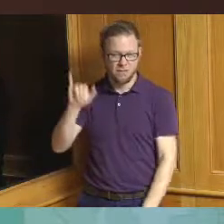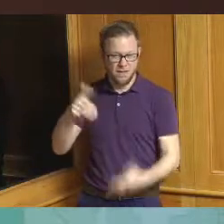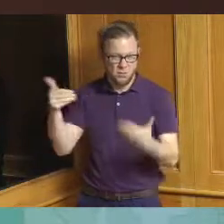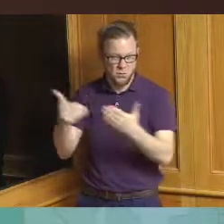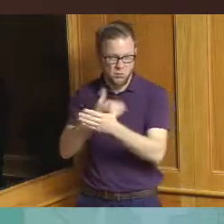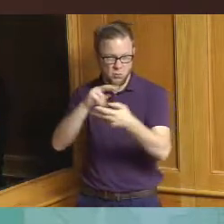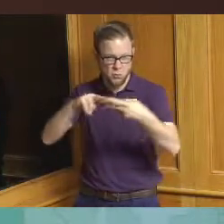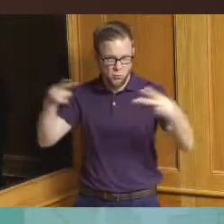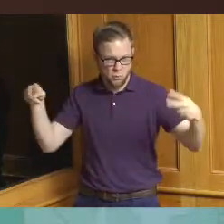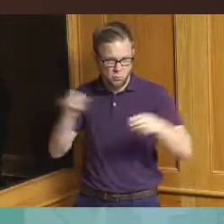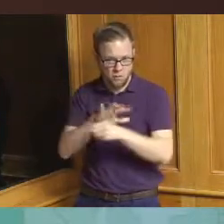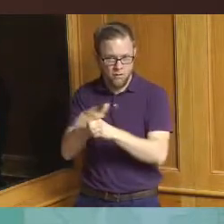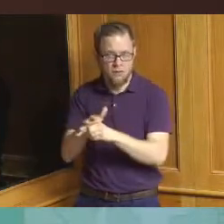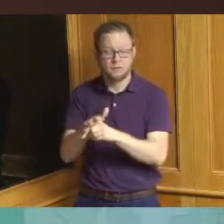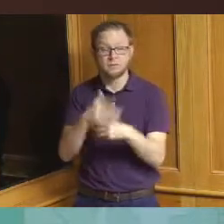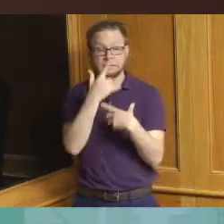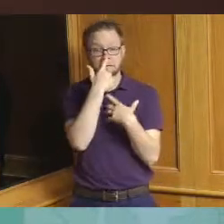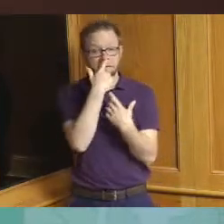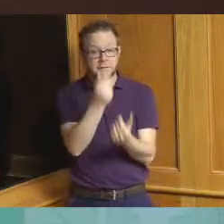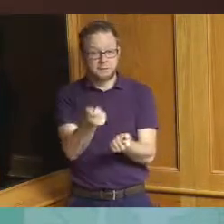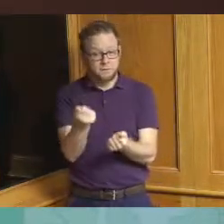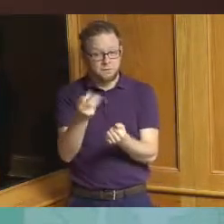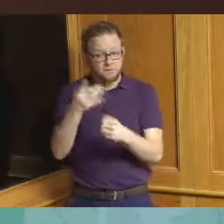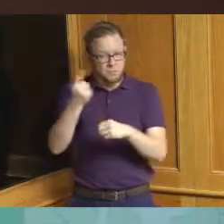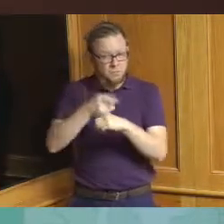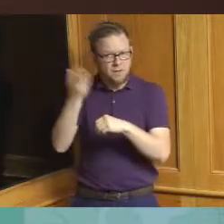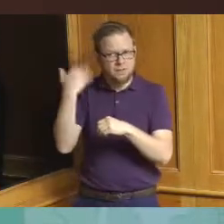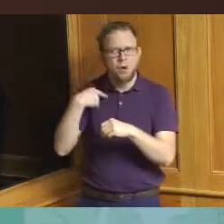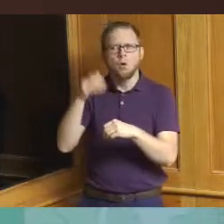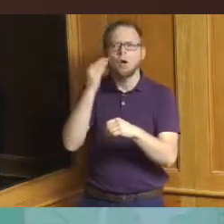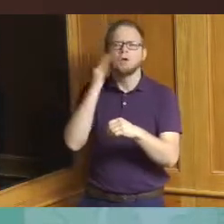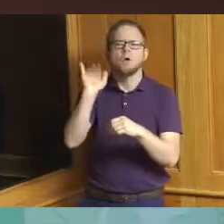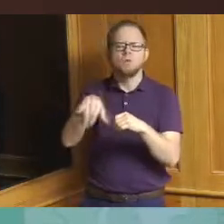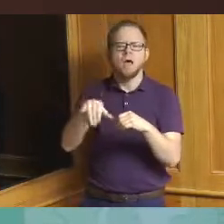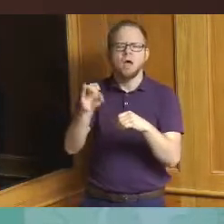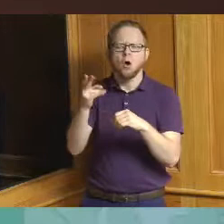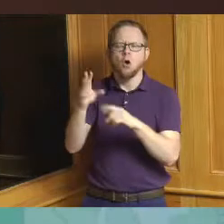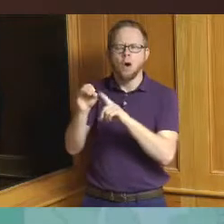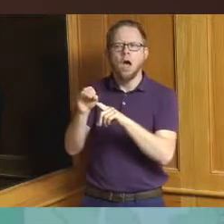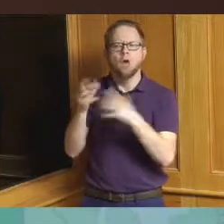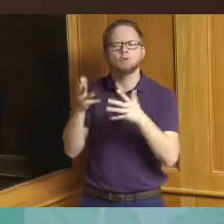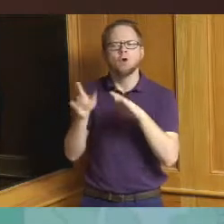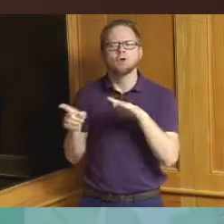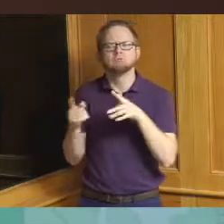just a couple days ago we knew Ohio had cases we're seeing them around the state we've not